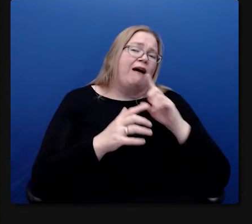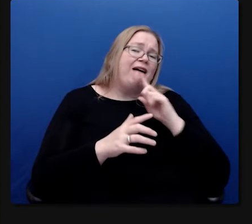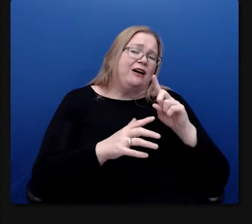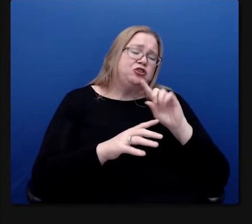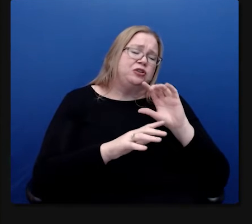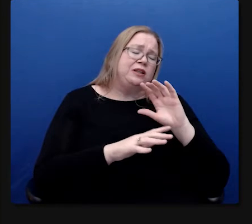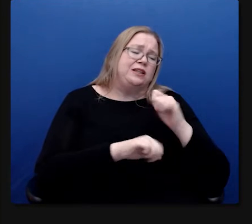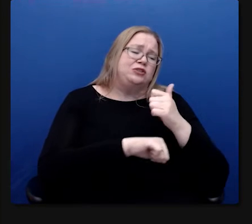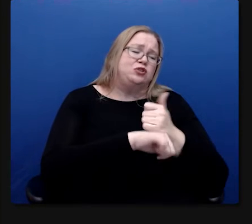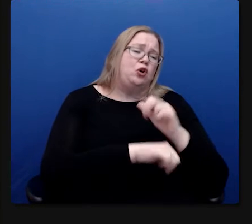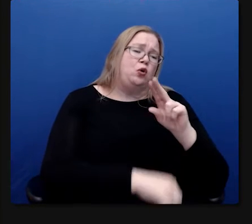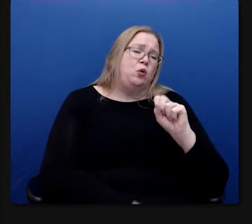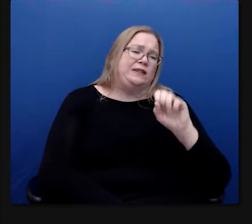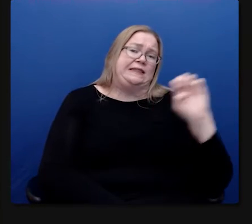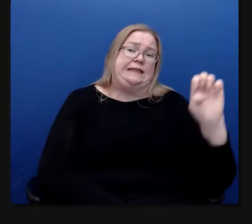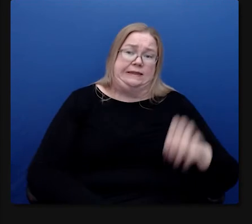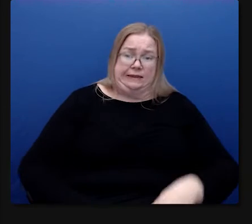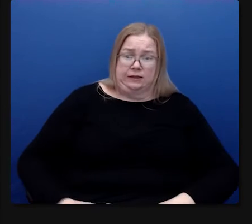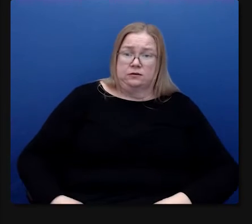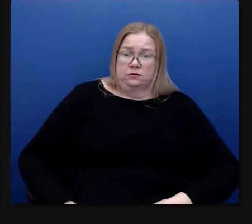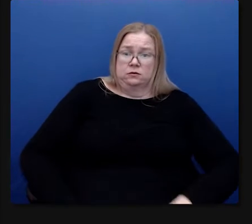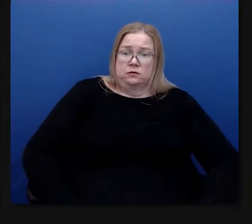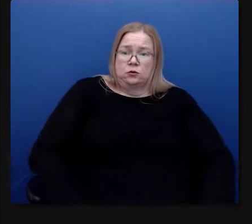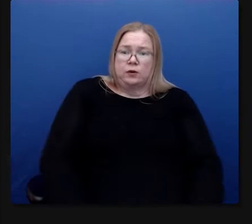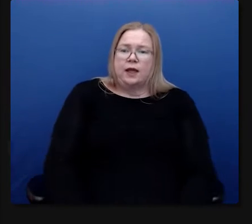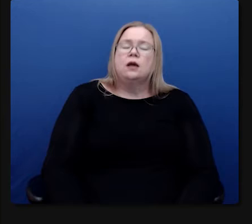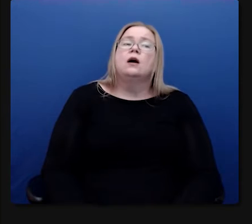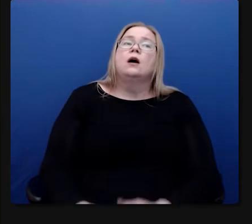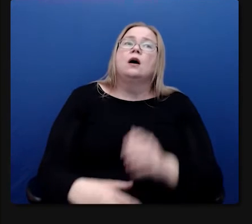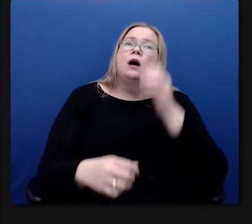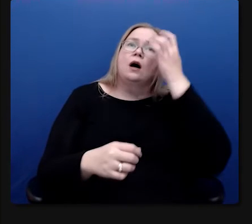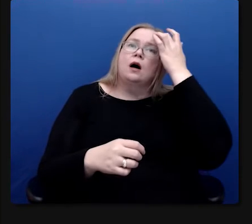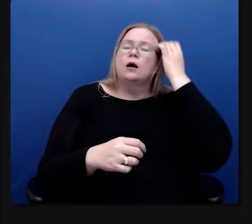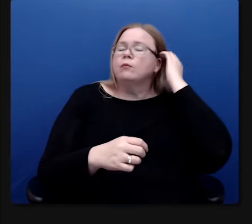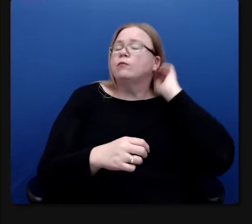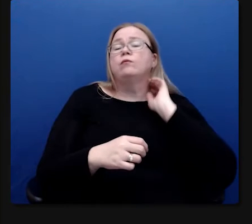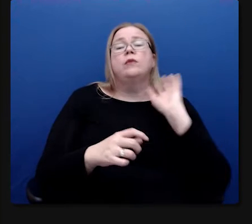install this in US East, which comes to the other part,